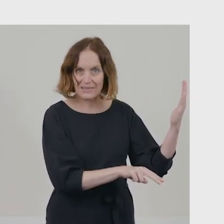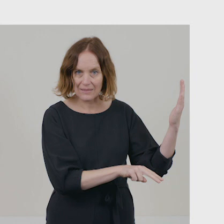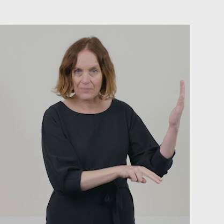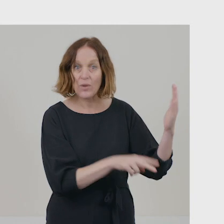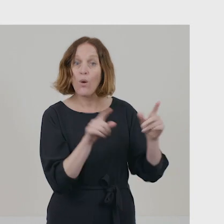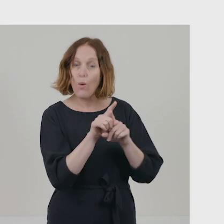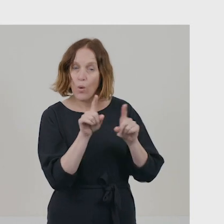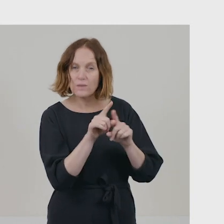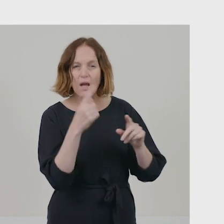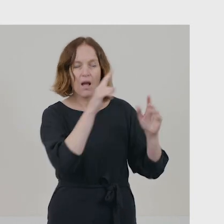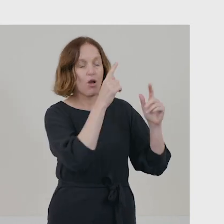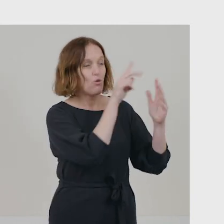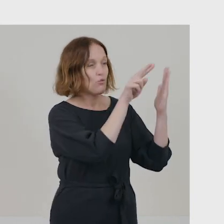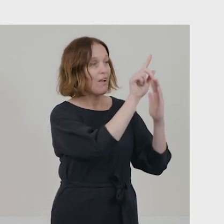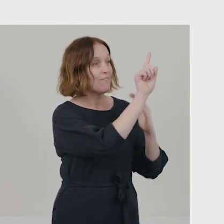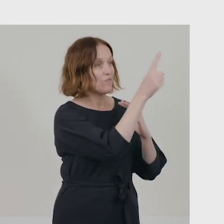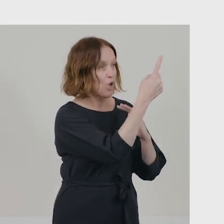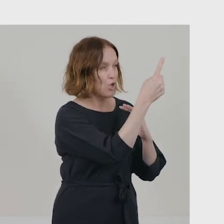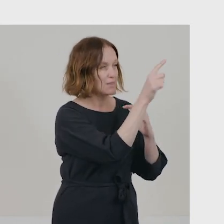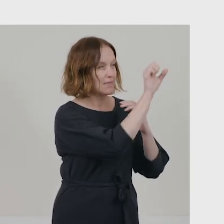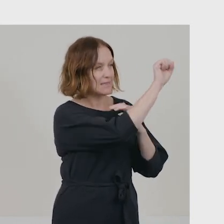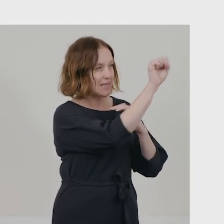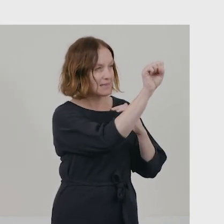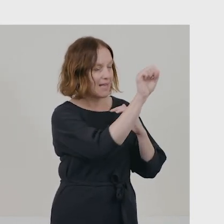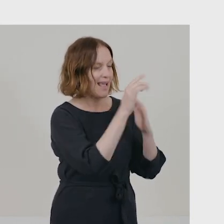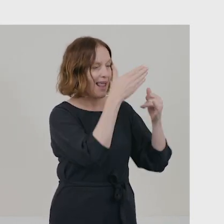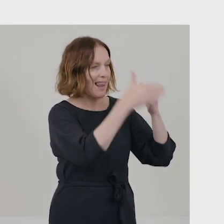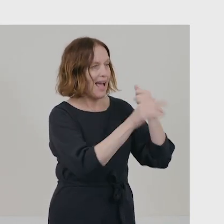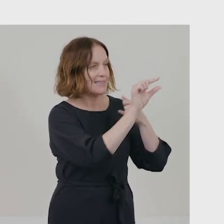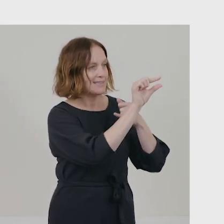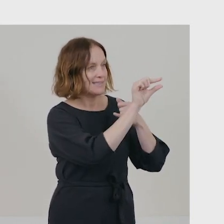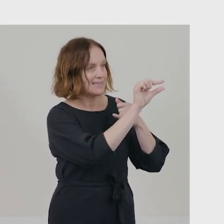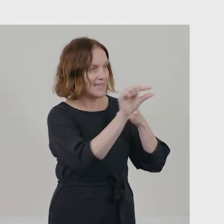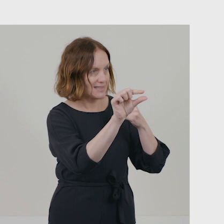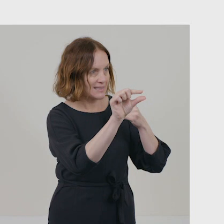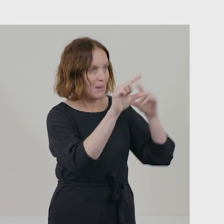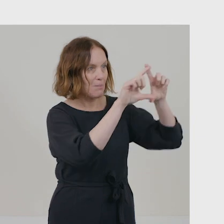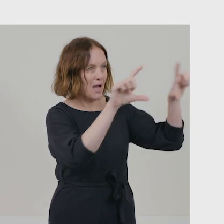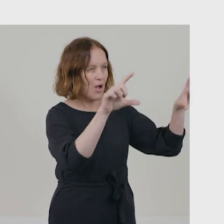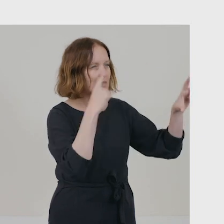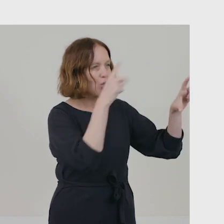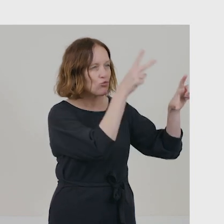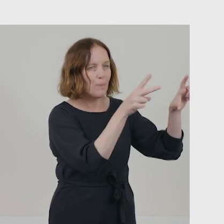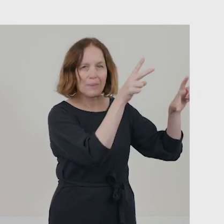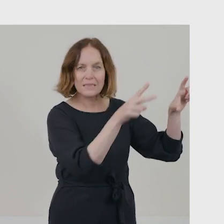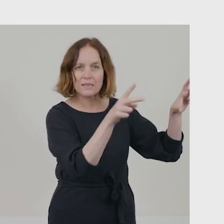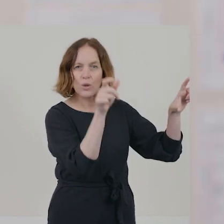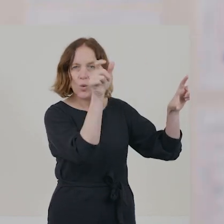We can also read the first and last sentence of the paragraph, and look for repeated words and phrases.